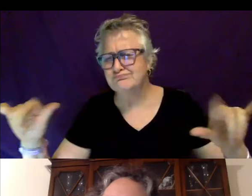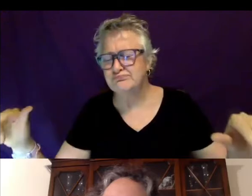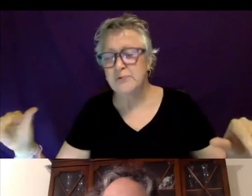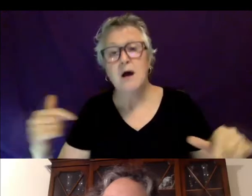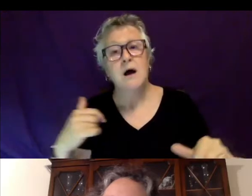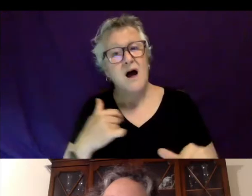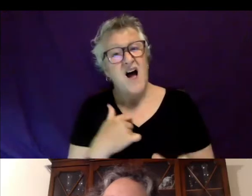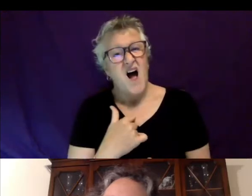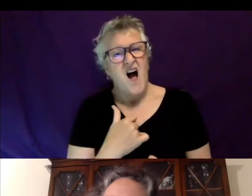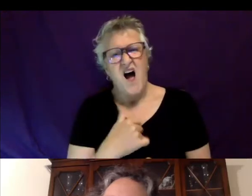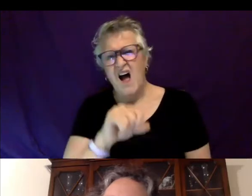that aren't going to be around.